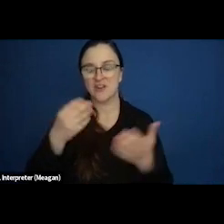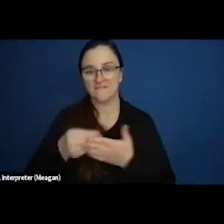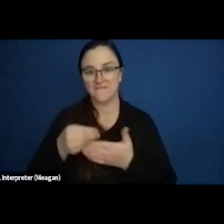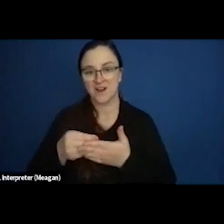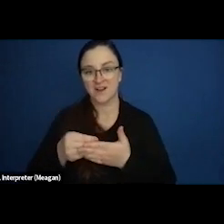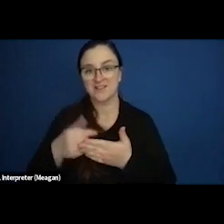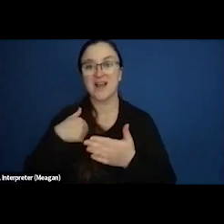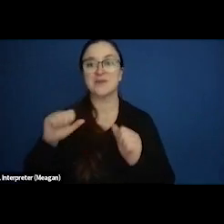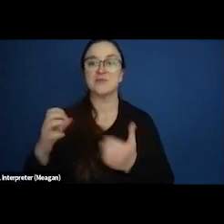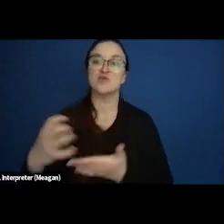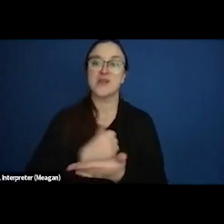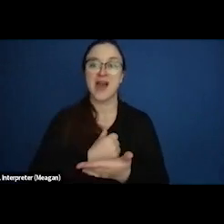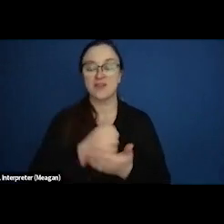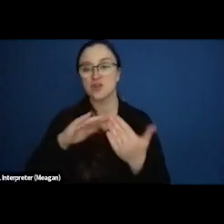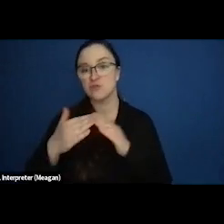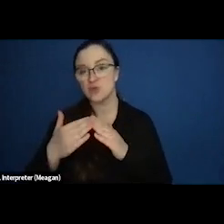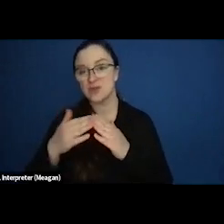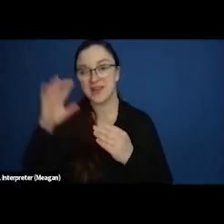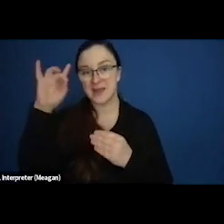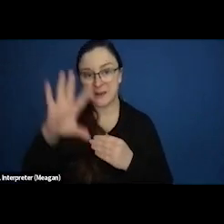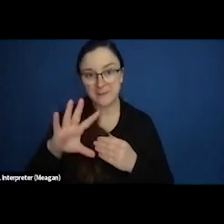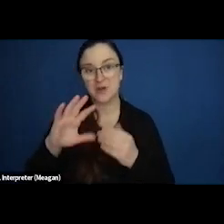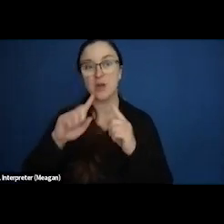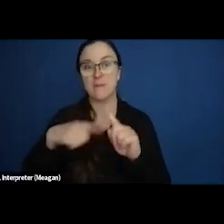on how the opioid remediation funding should be spent.